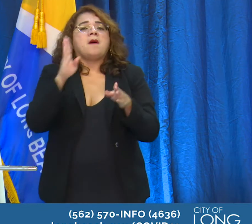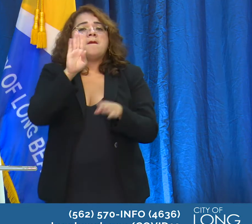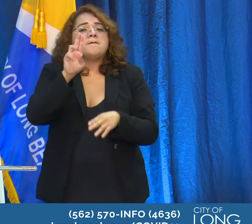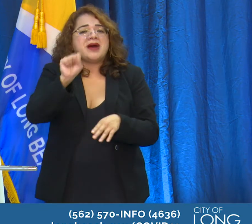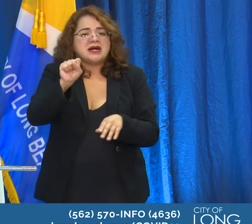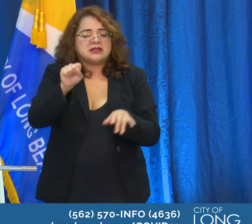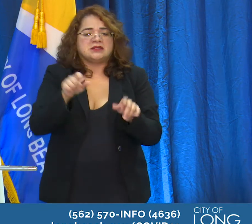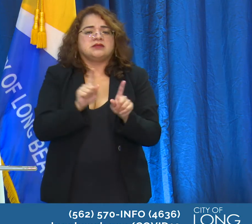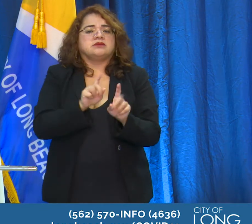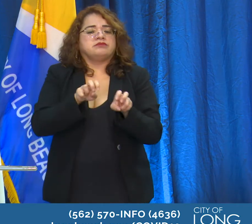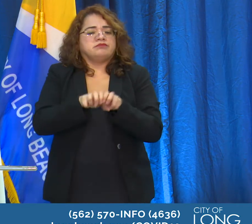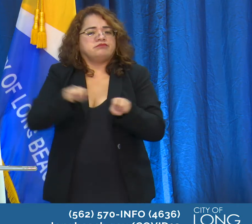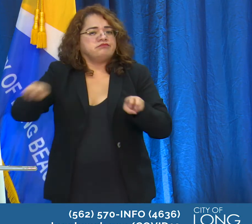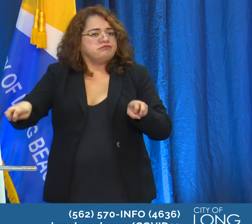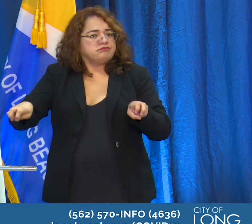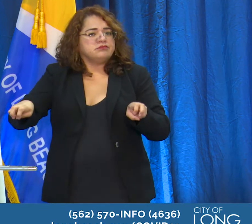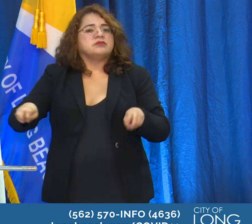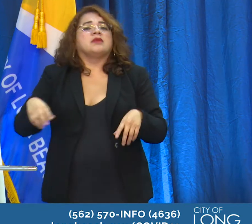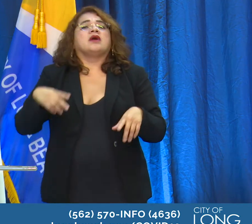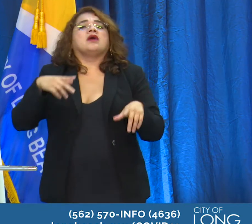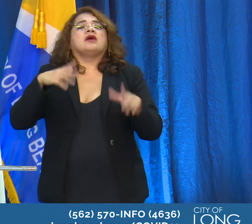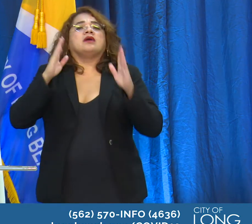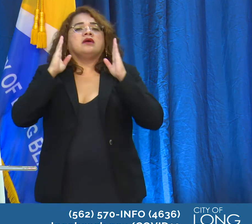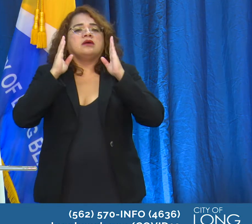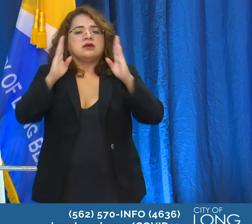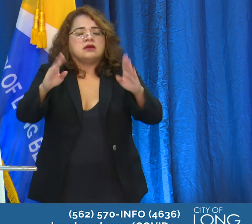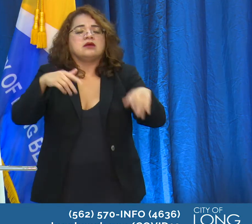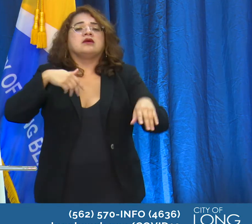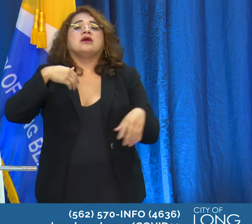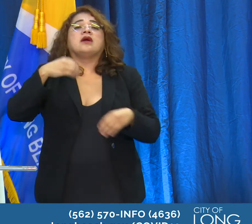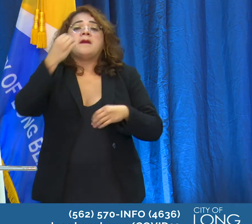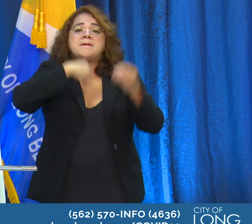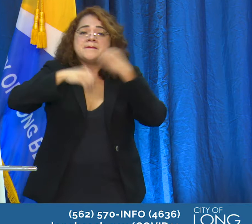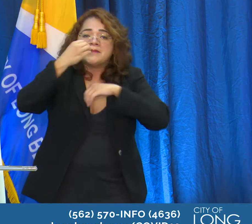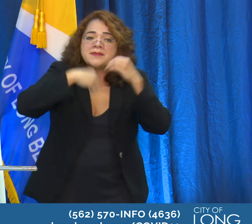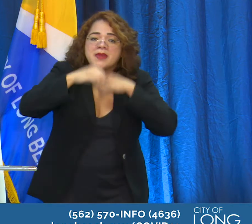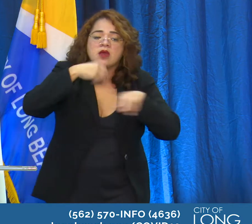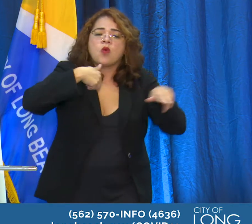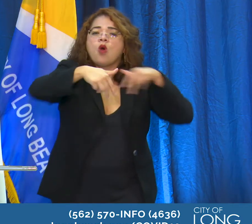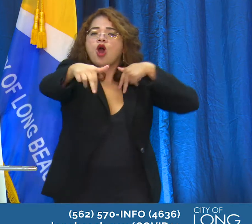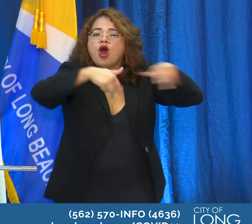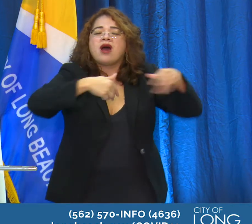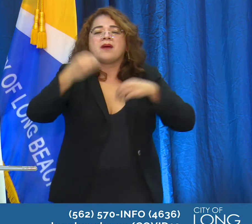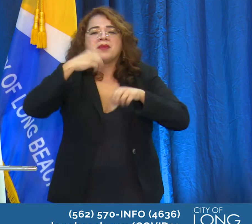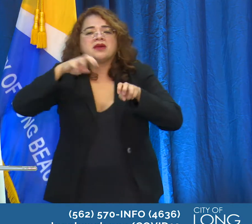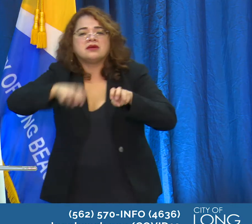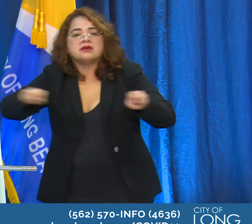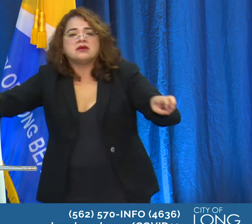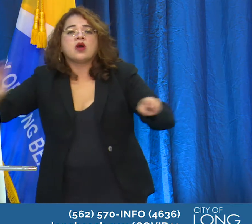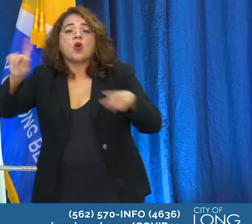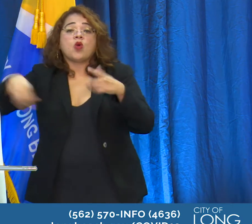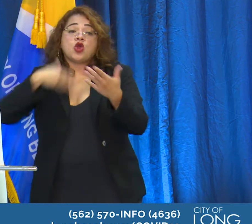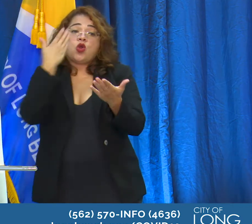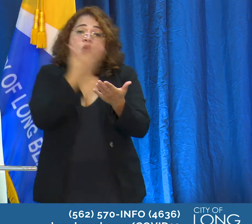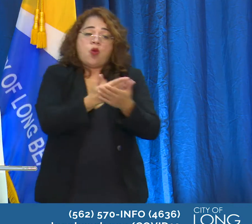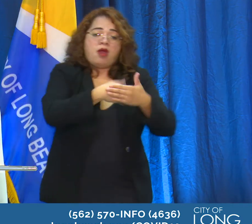classrooms, and moving within the school building, during school meals, in administrative and support service spaces and all of the extracurricular activities.